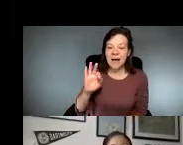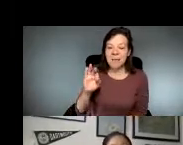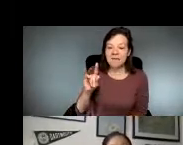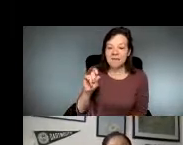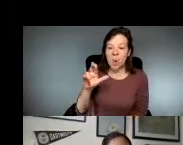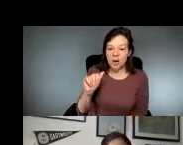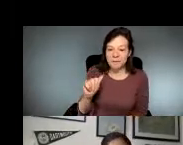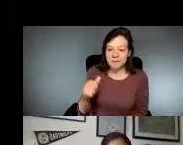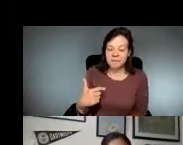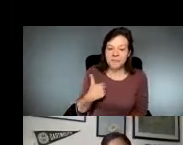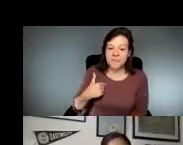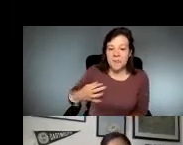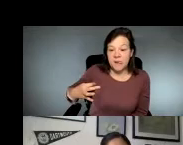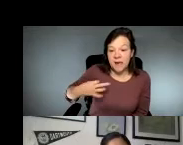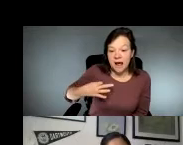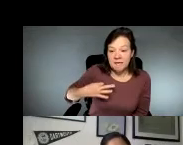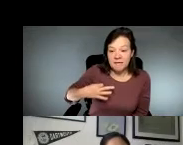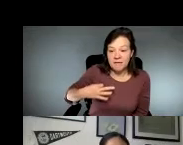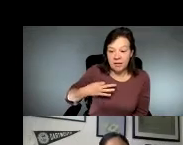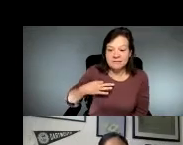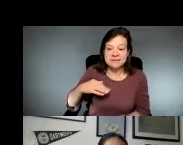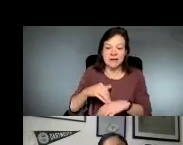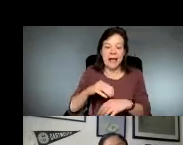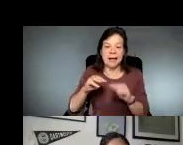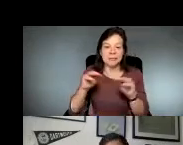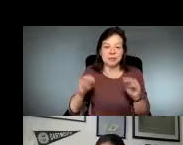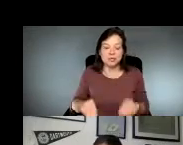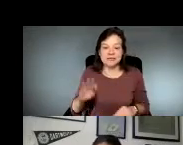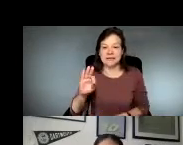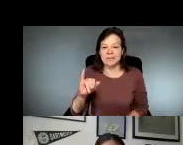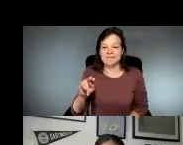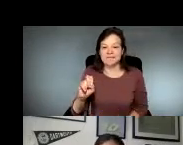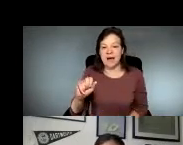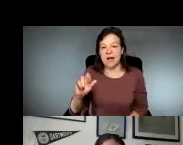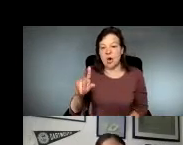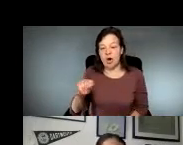I volunteer at the Museum of Fine Arts in Boston with the access program,